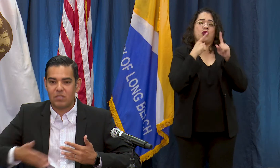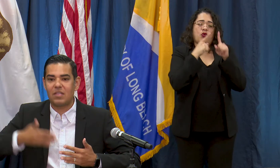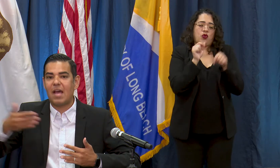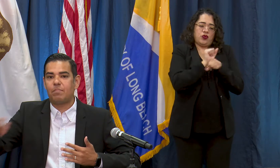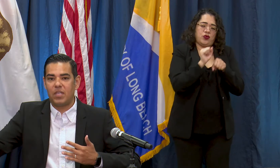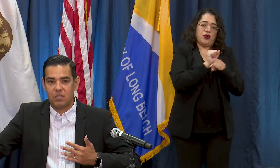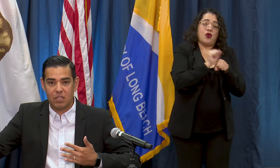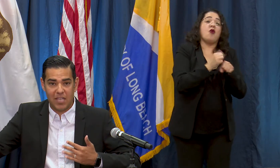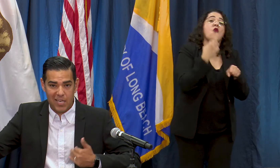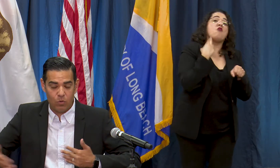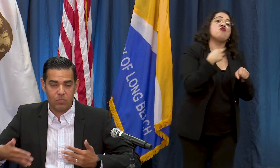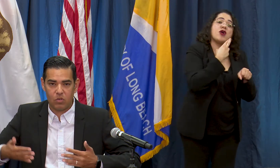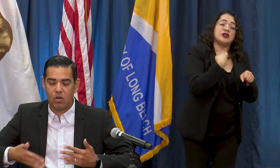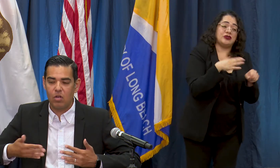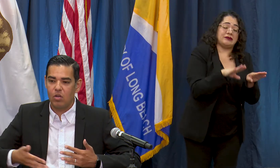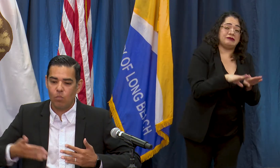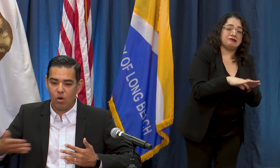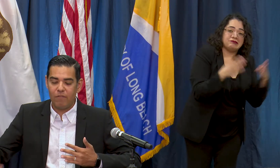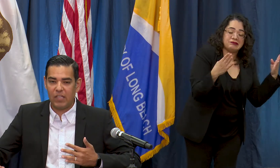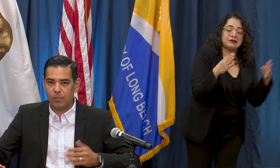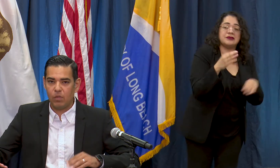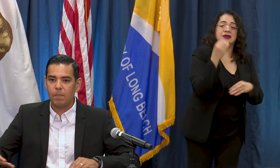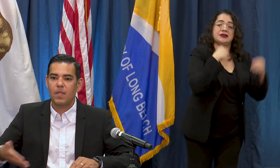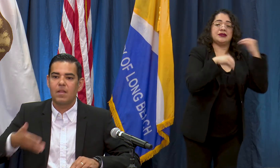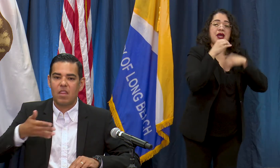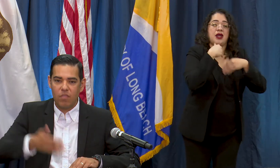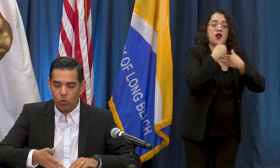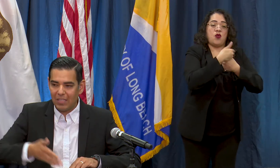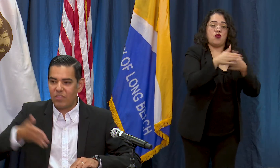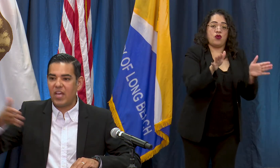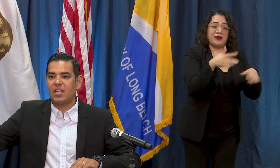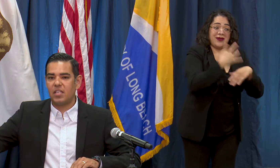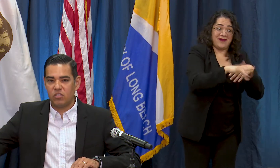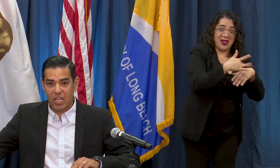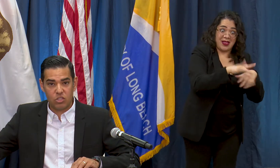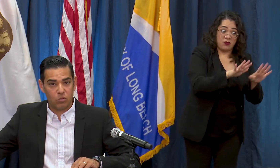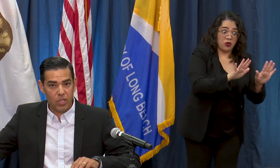that piece and the dining rooms are more available only then is stage three